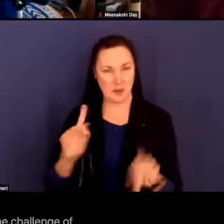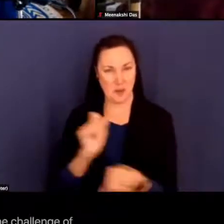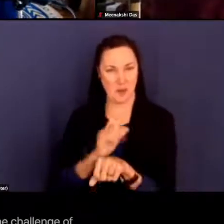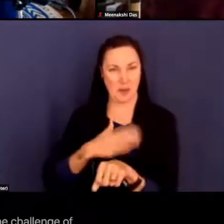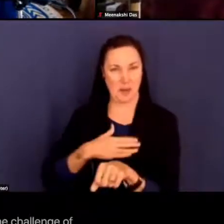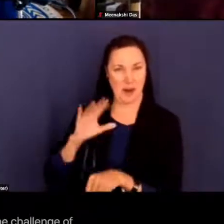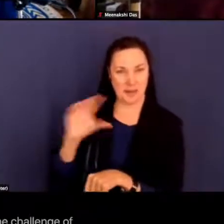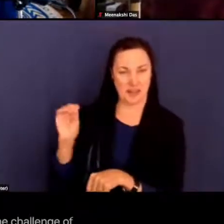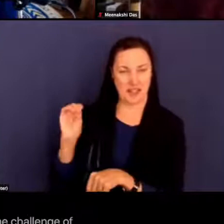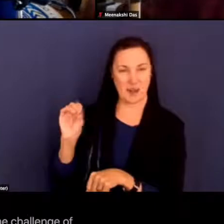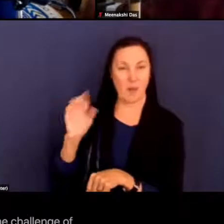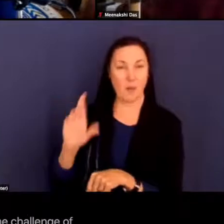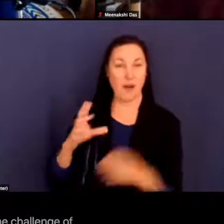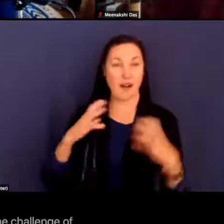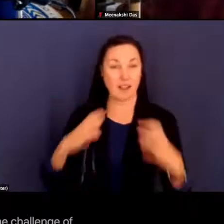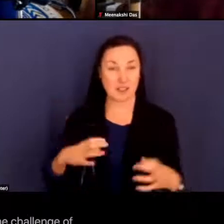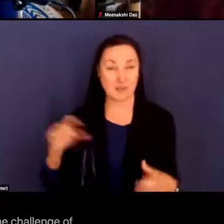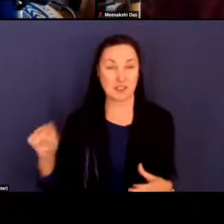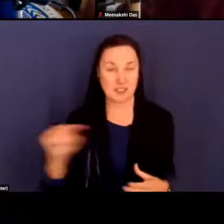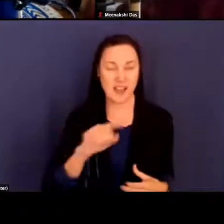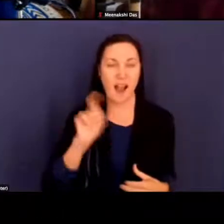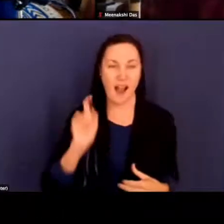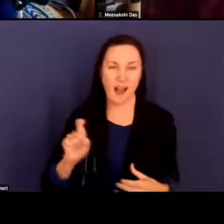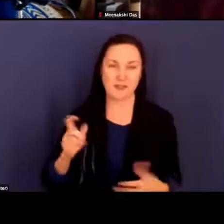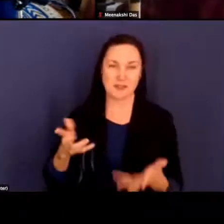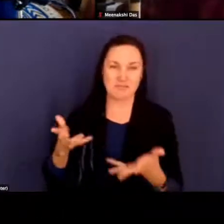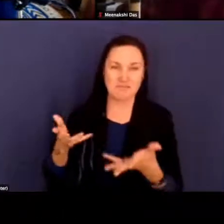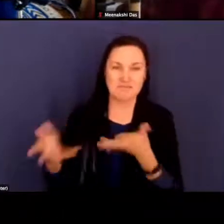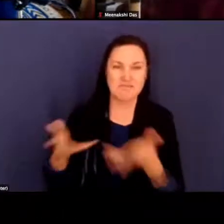you have to be able to justify that you are solving a problem and sometimes this blind person